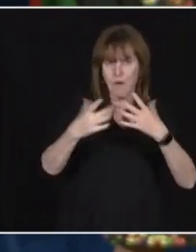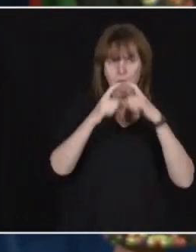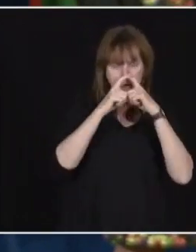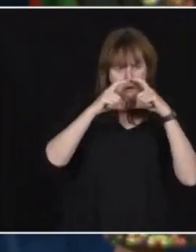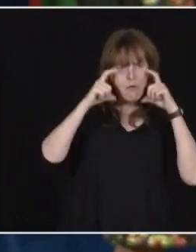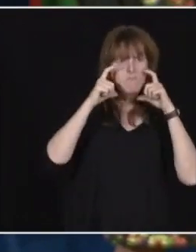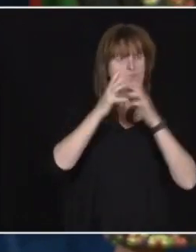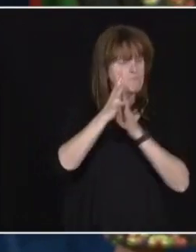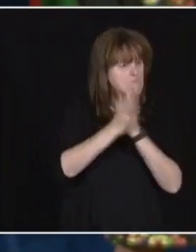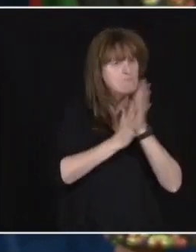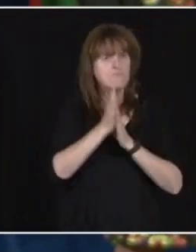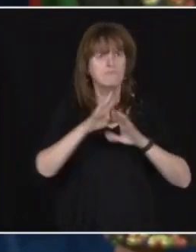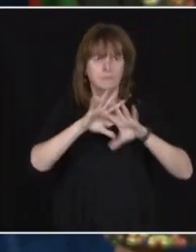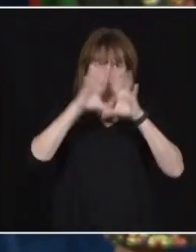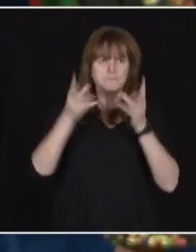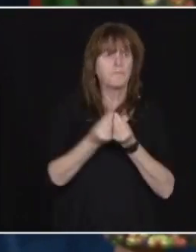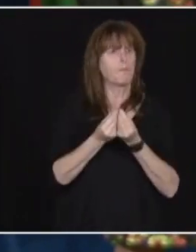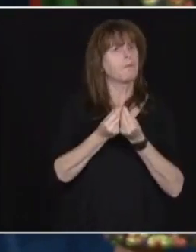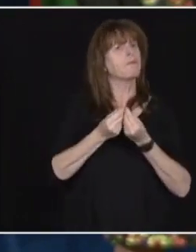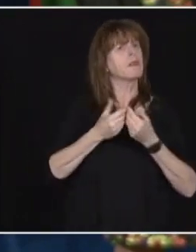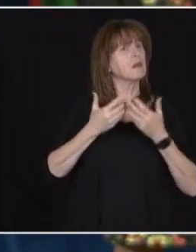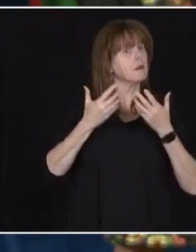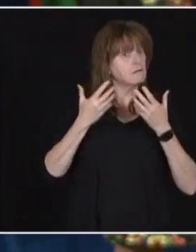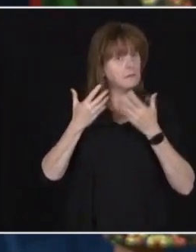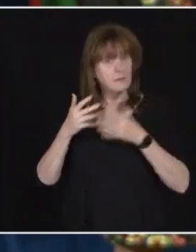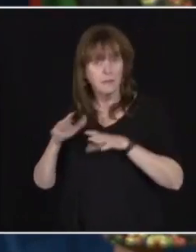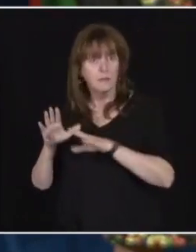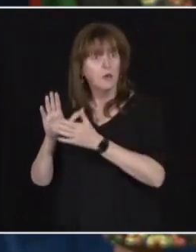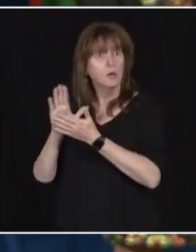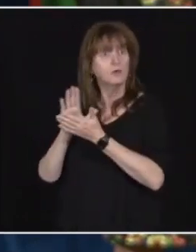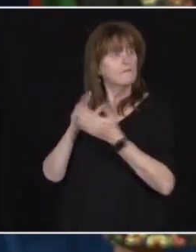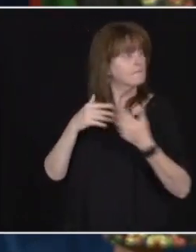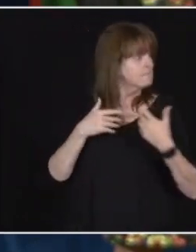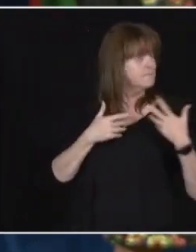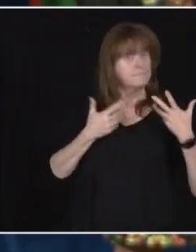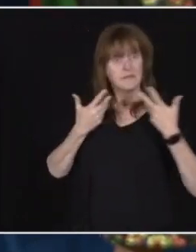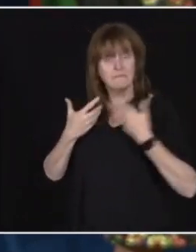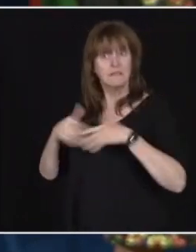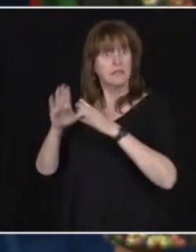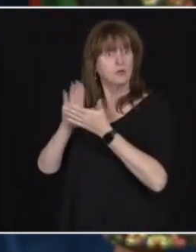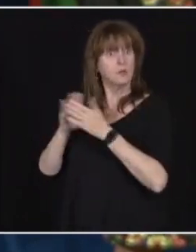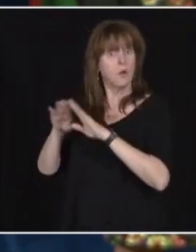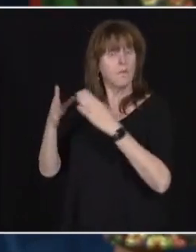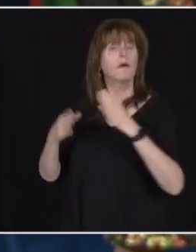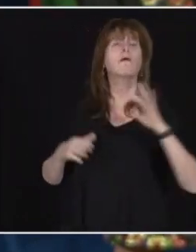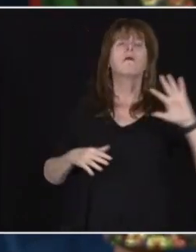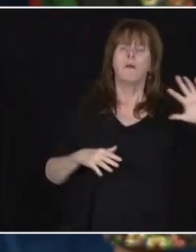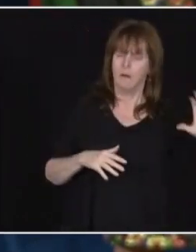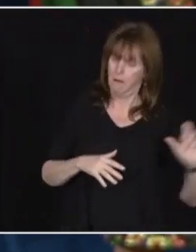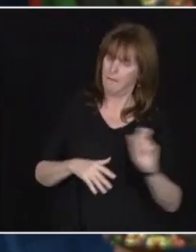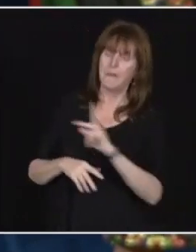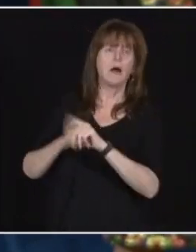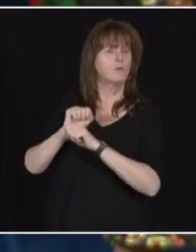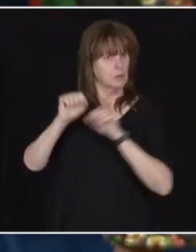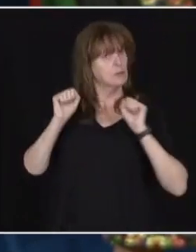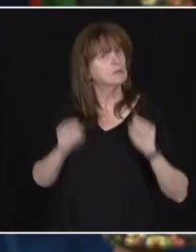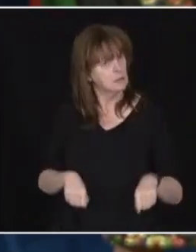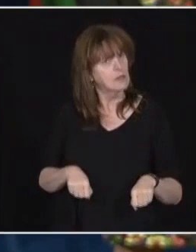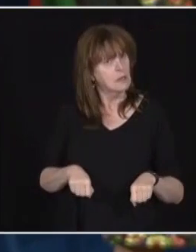will be fully trained, that they will be provided with PPE and continue to maintain their employment relationship with the school board.